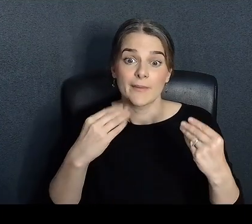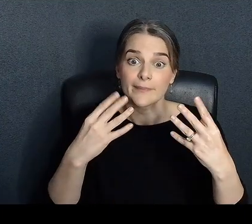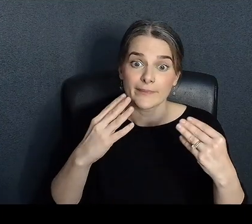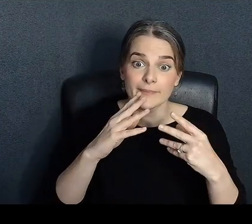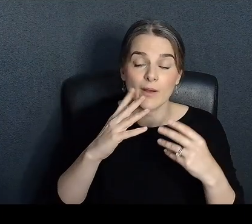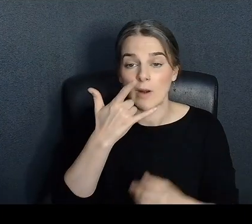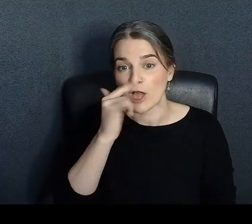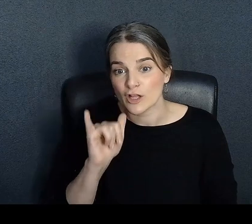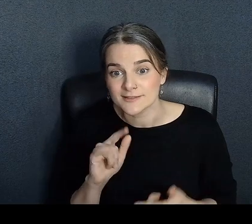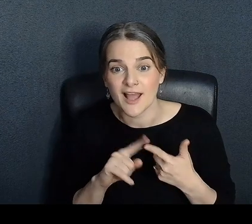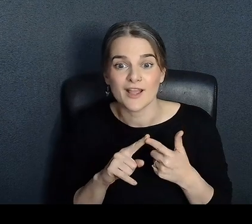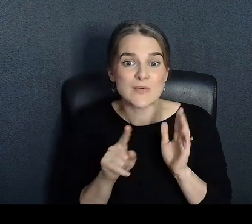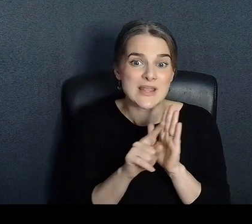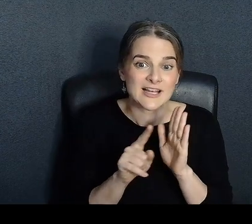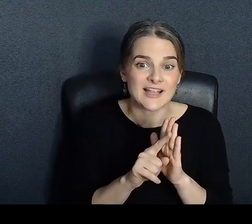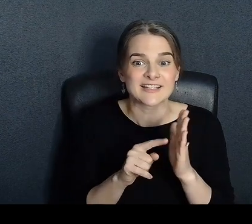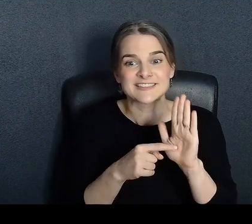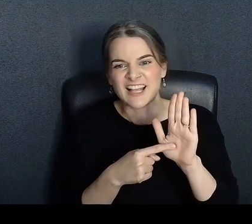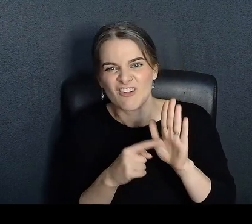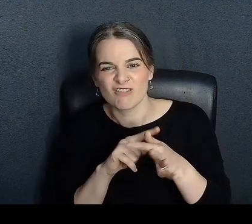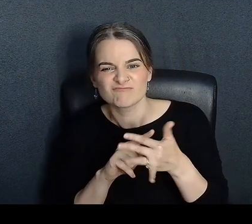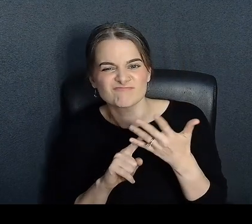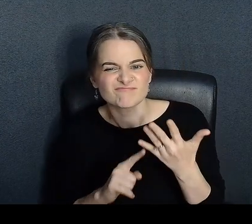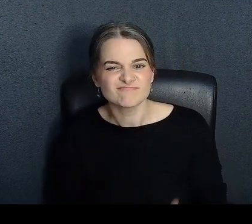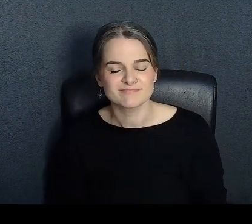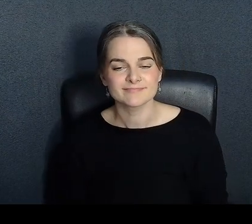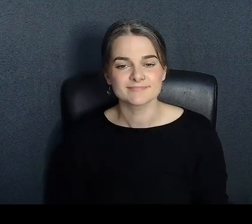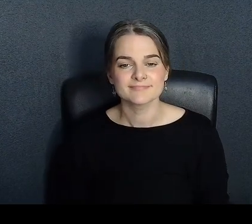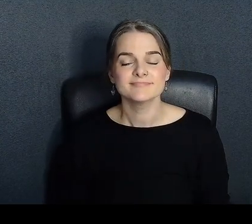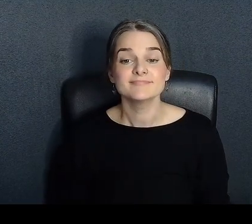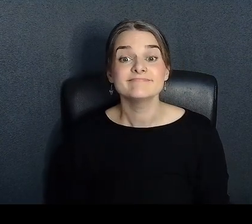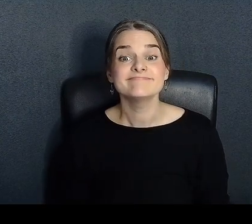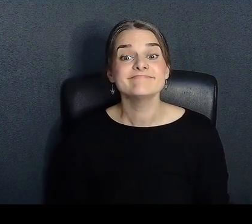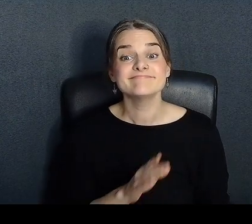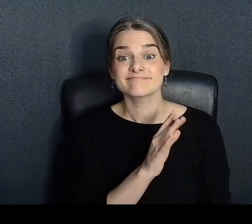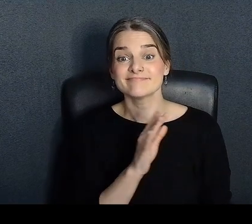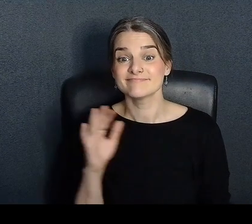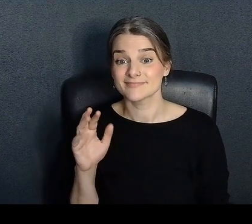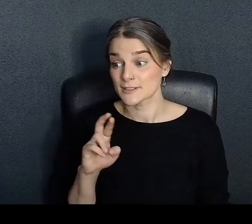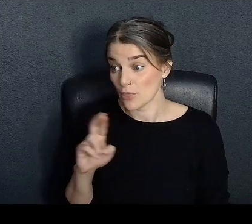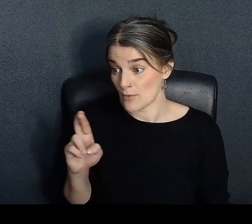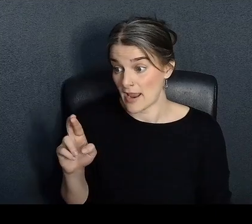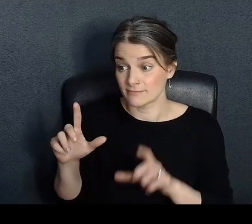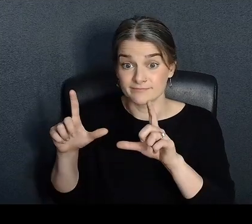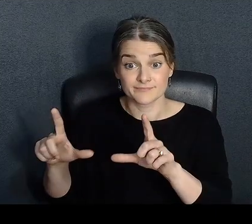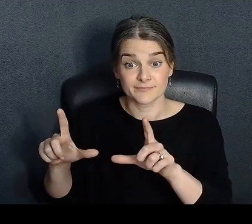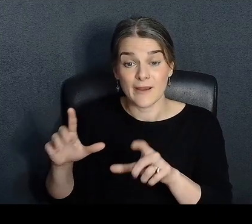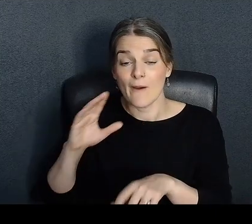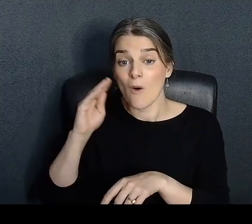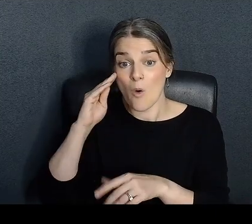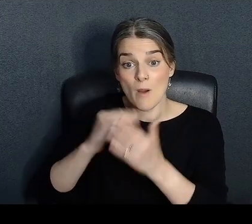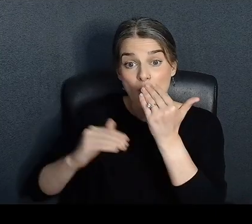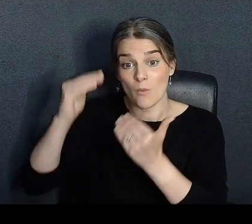So over to the right is the home aware system from Sonic Alert.